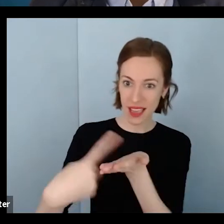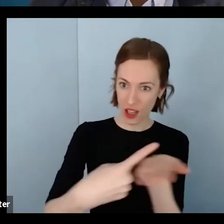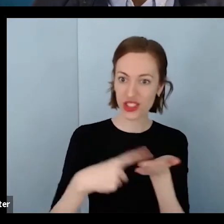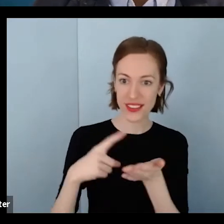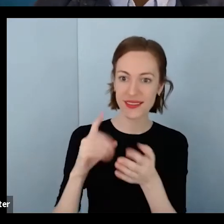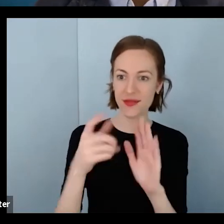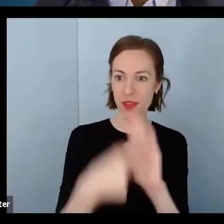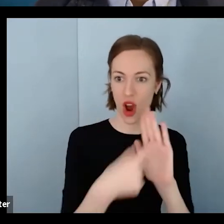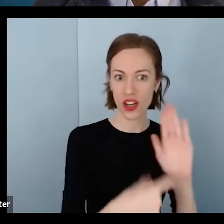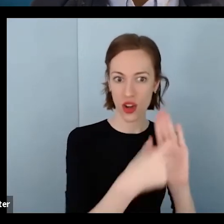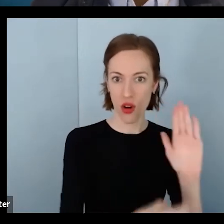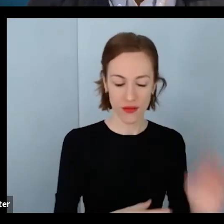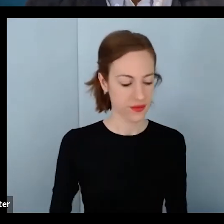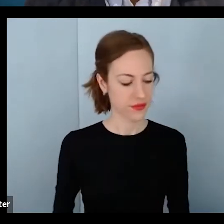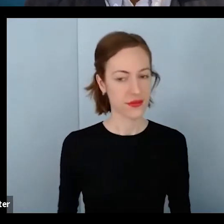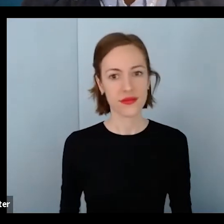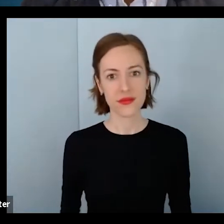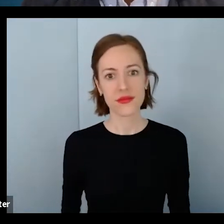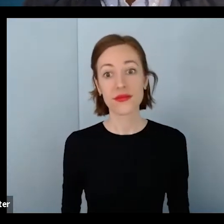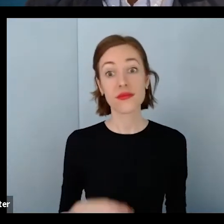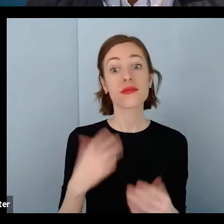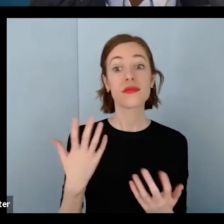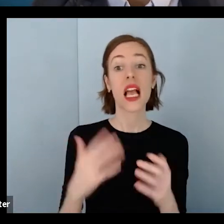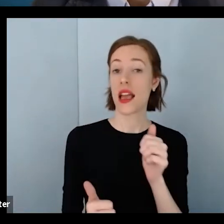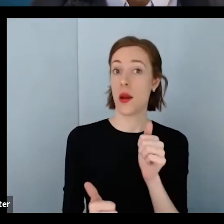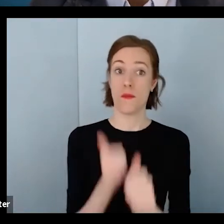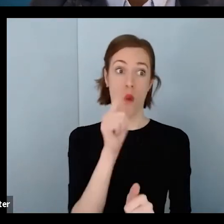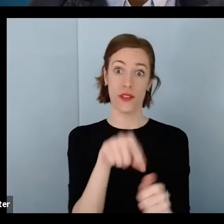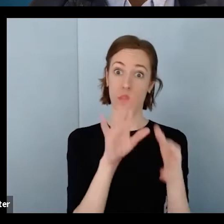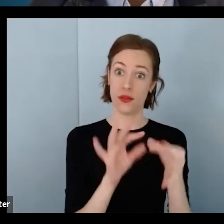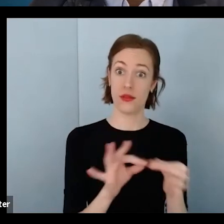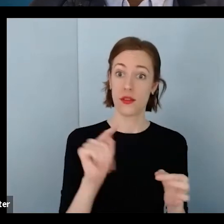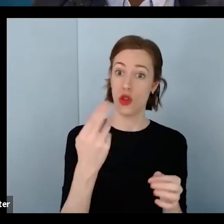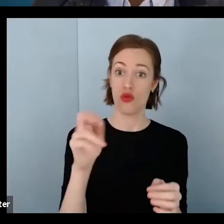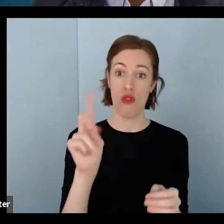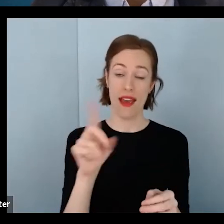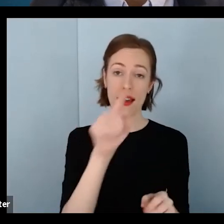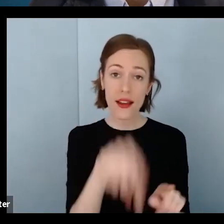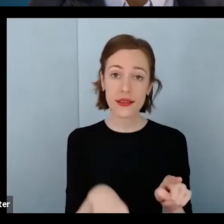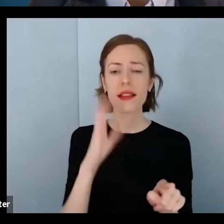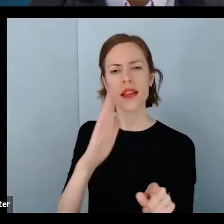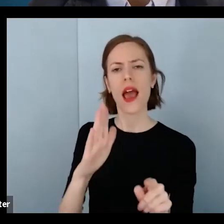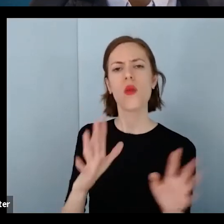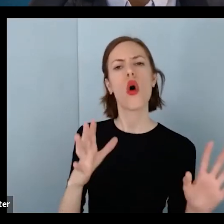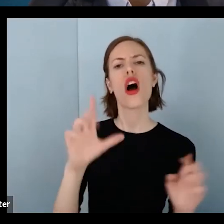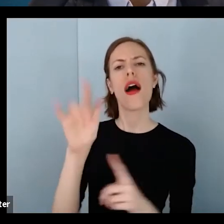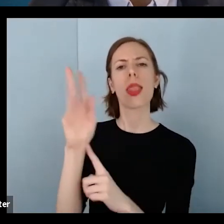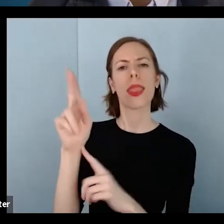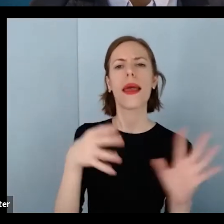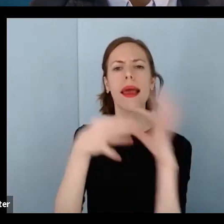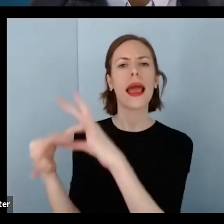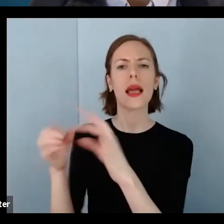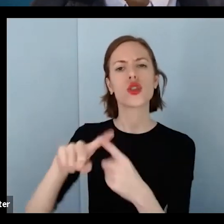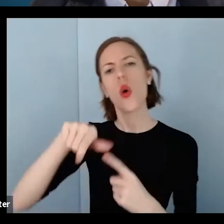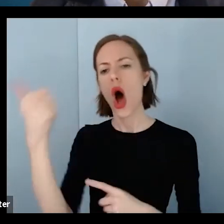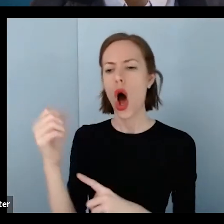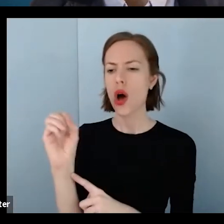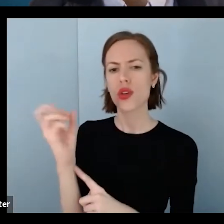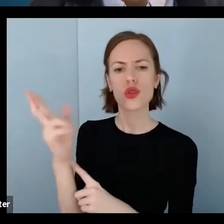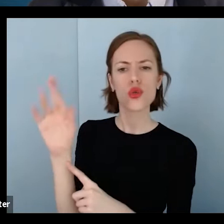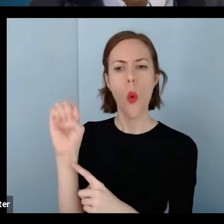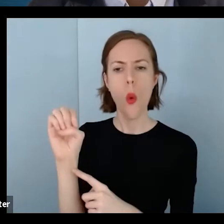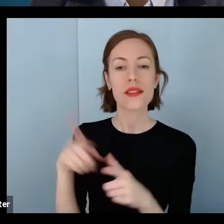In a typical thread people would actually respond with links to other sources, and then go on to discuss, which ones they trusted the most when prompted.